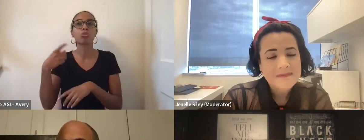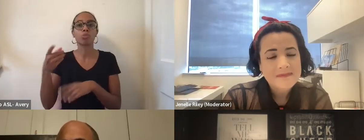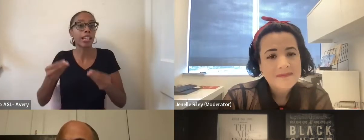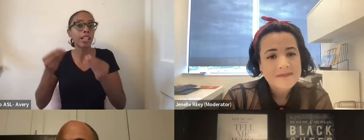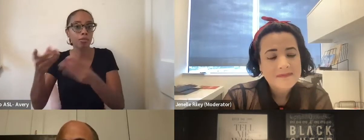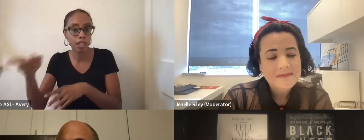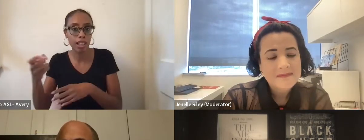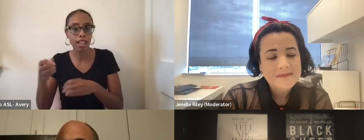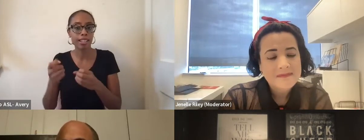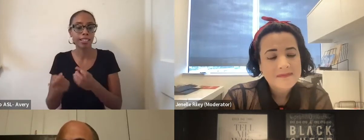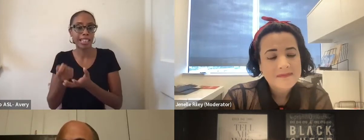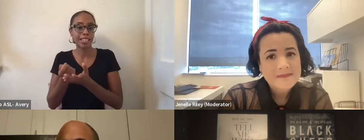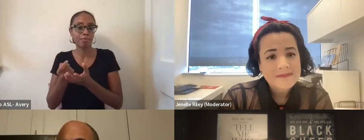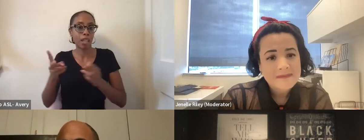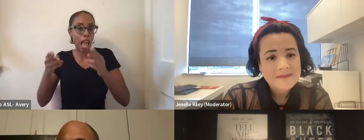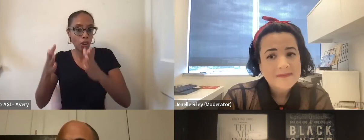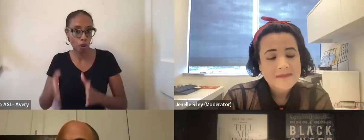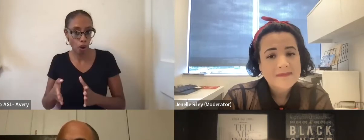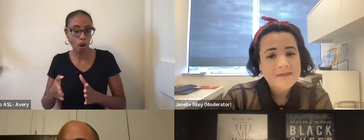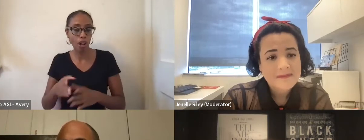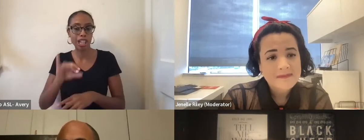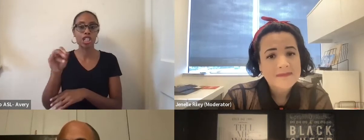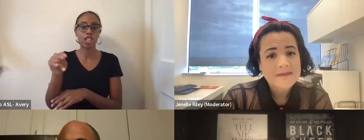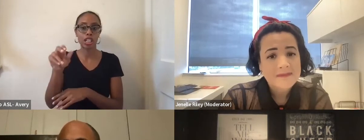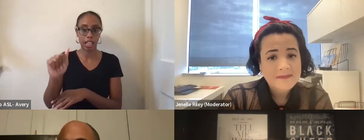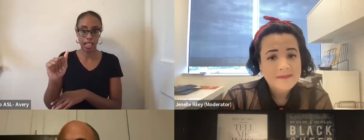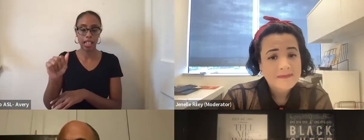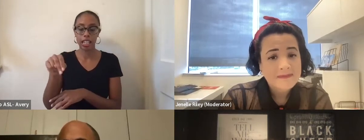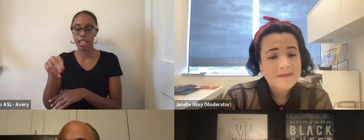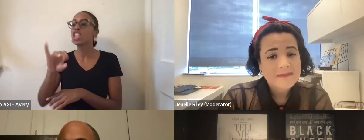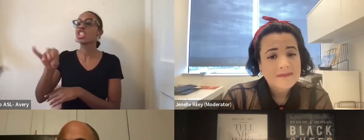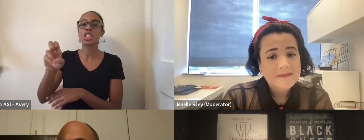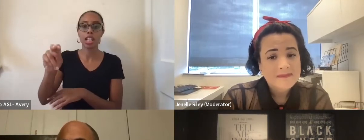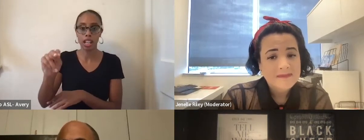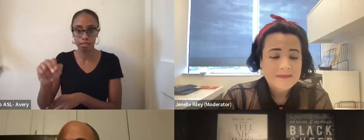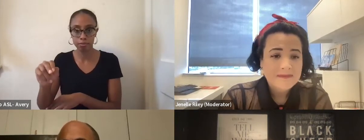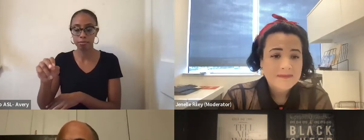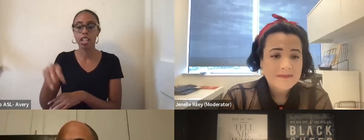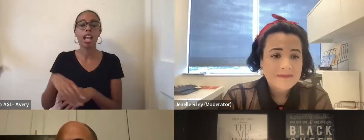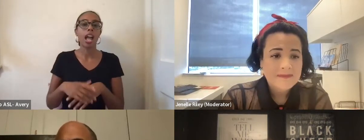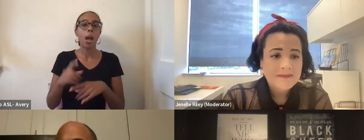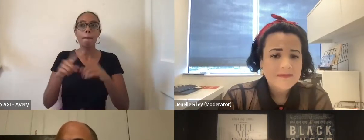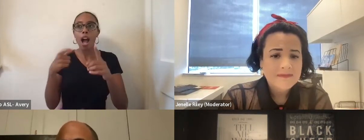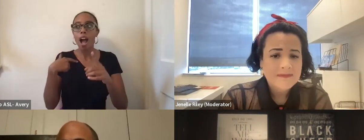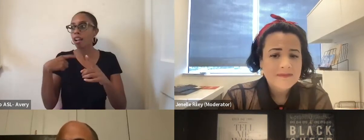But the thing that I found myself most drawn to in the footage were often operating on the level of